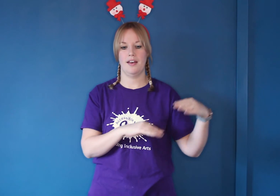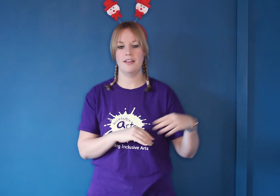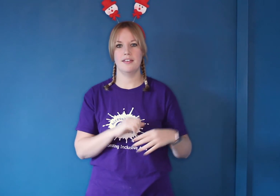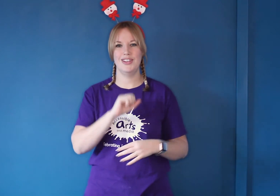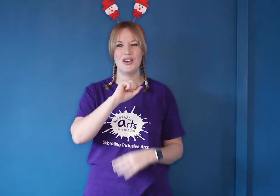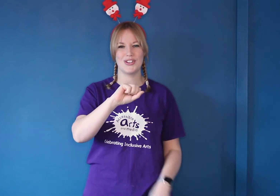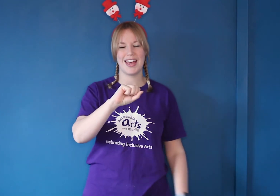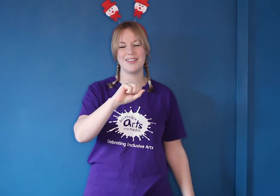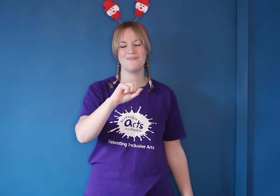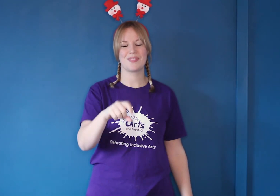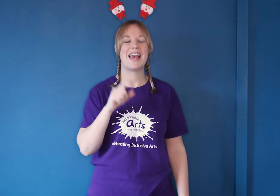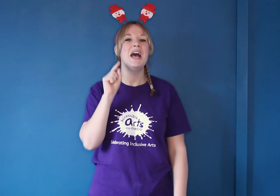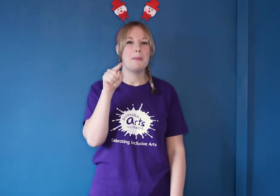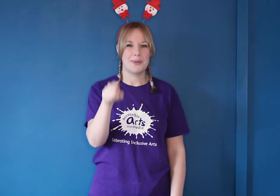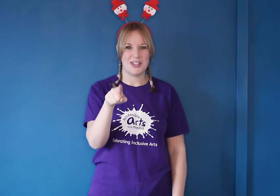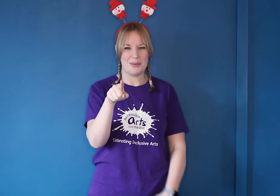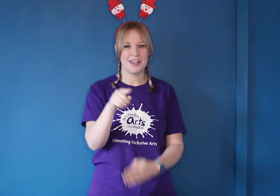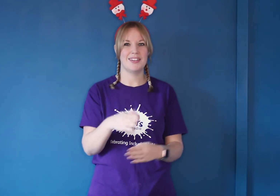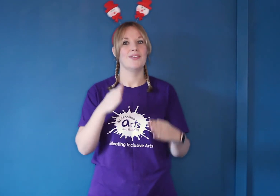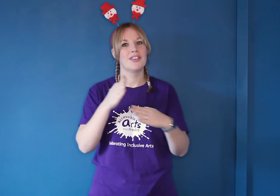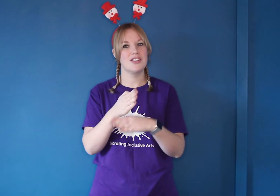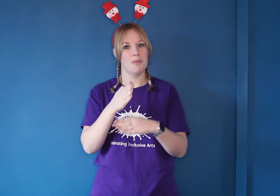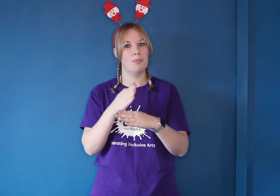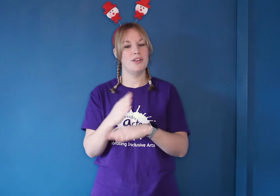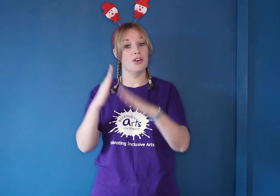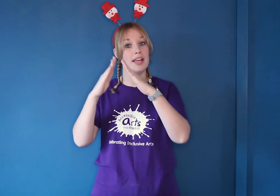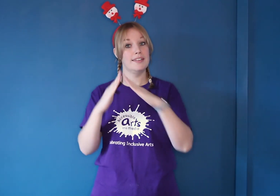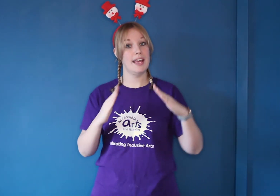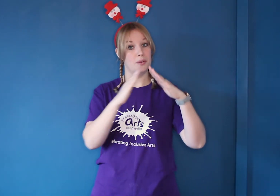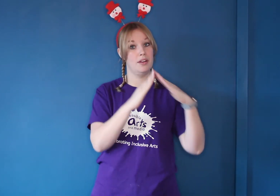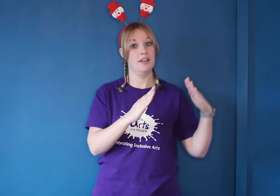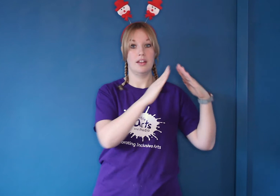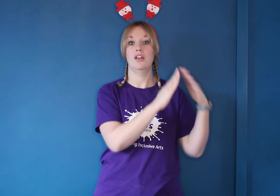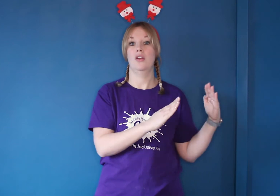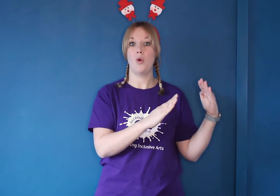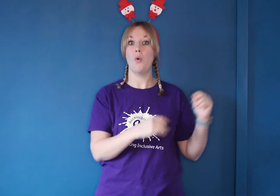Ok, your turn. But you can do the job when you’re in town.